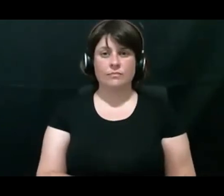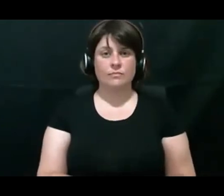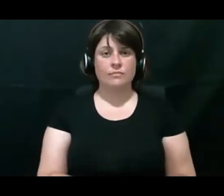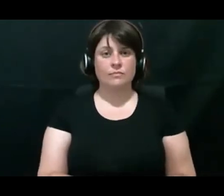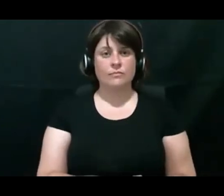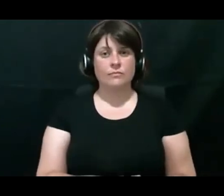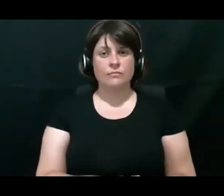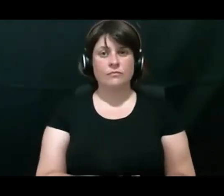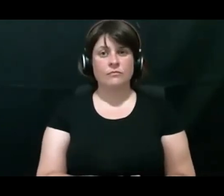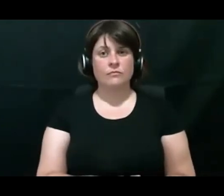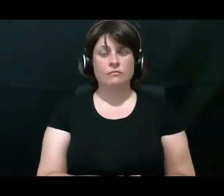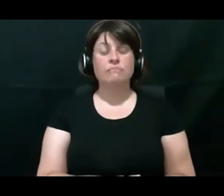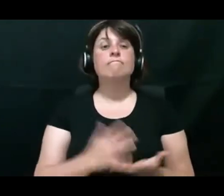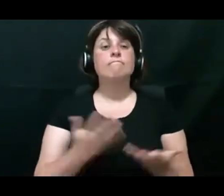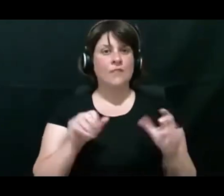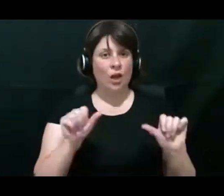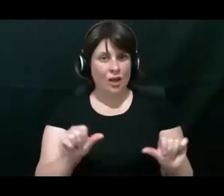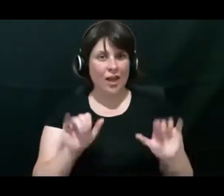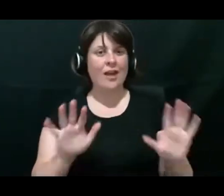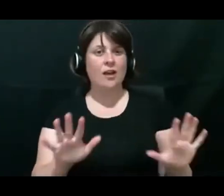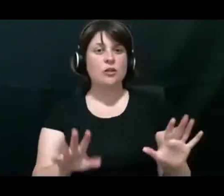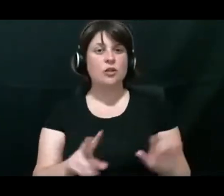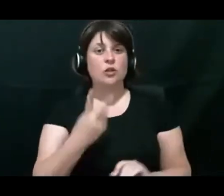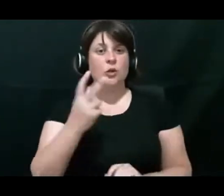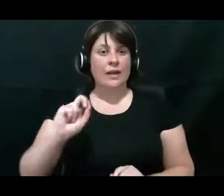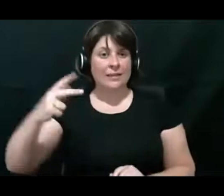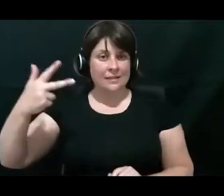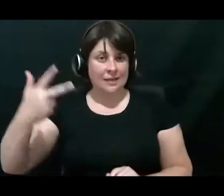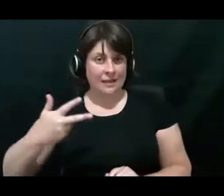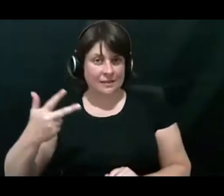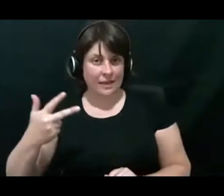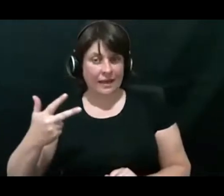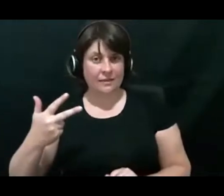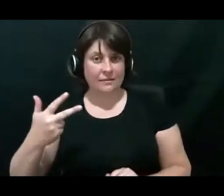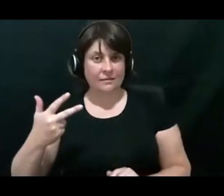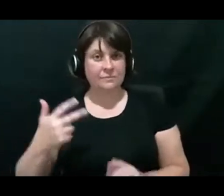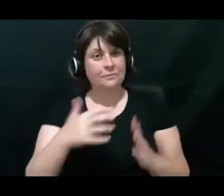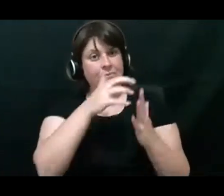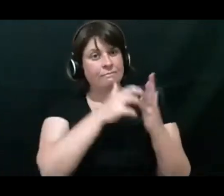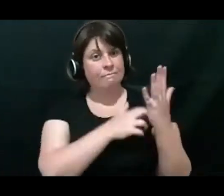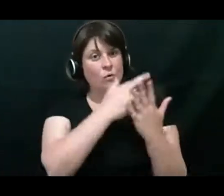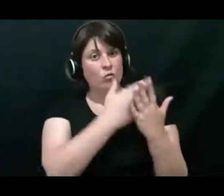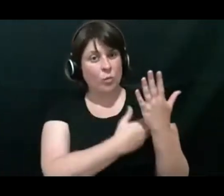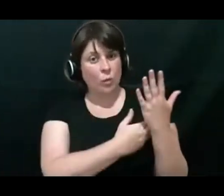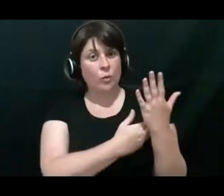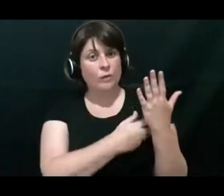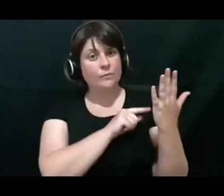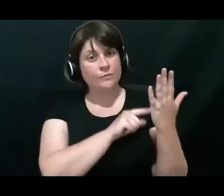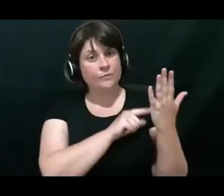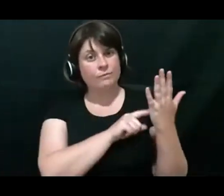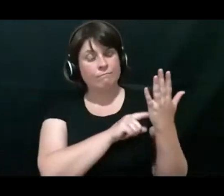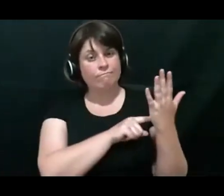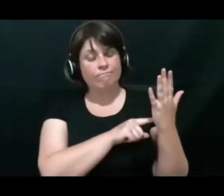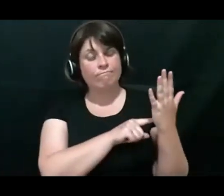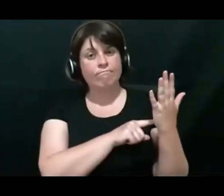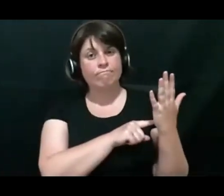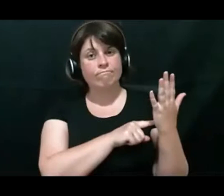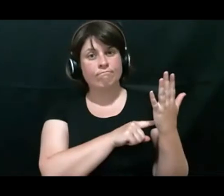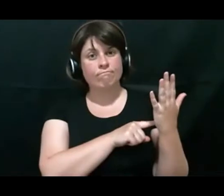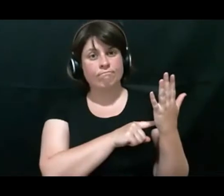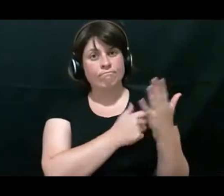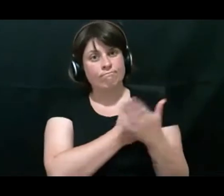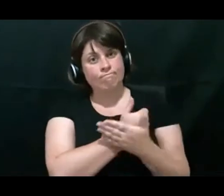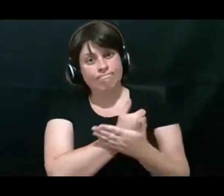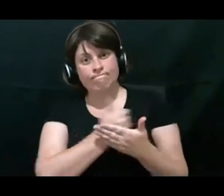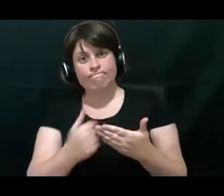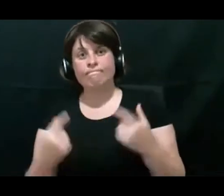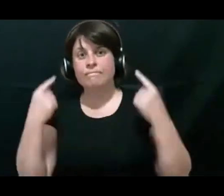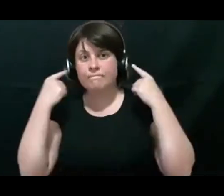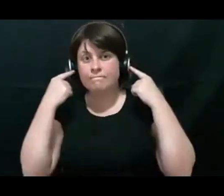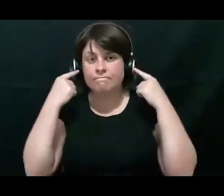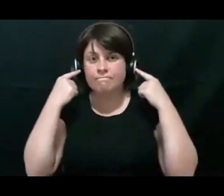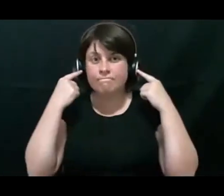The 2018 report, the rate of long‑term ear and hearing problems in indigenous children